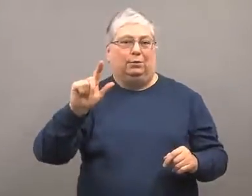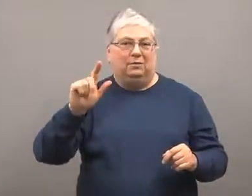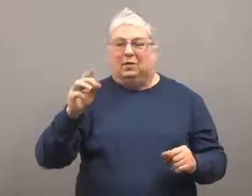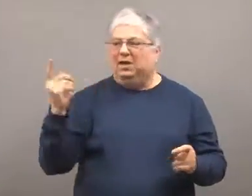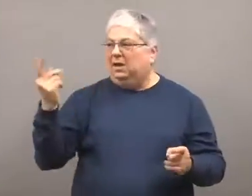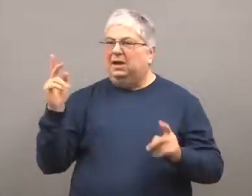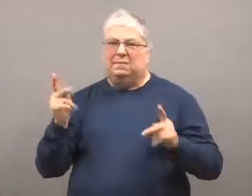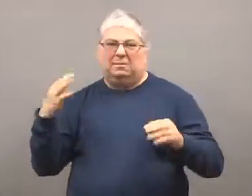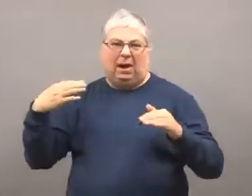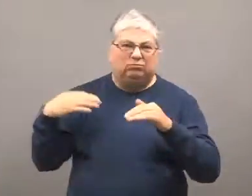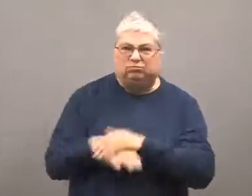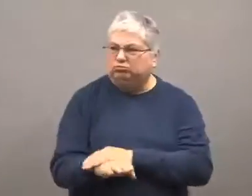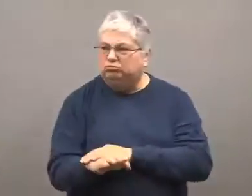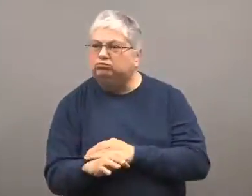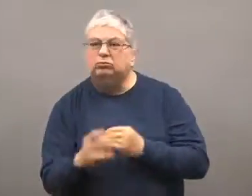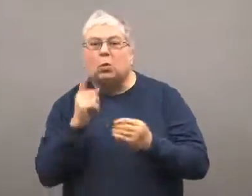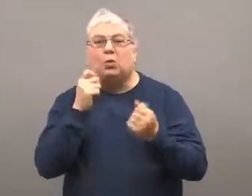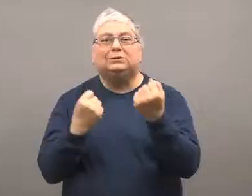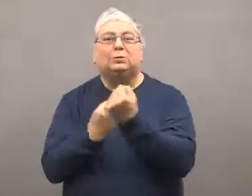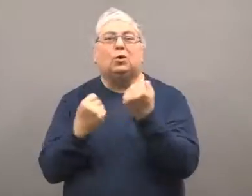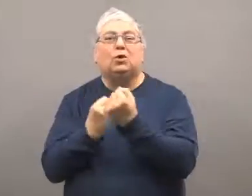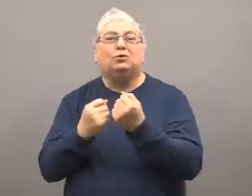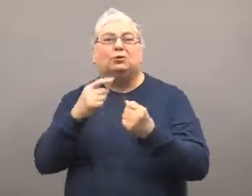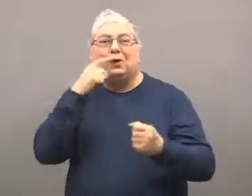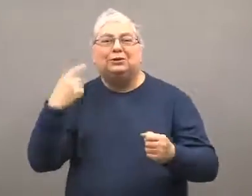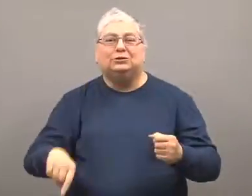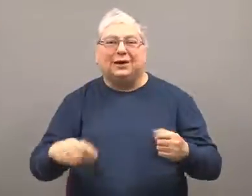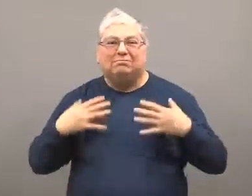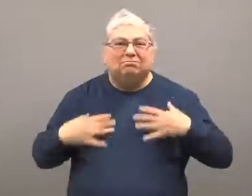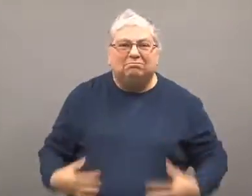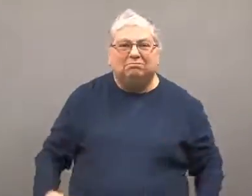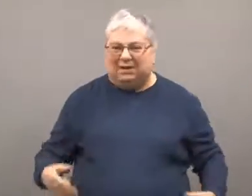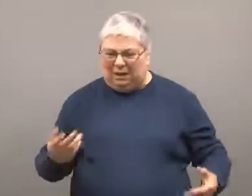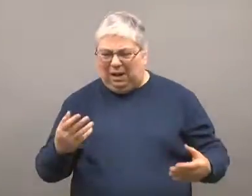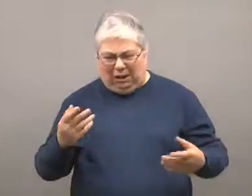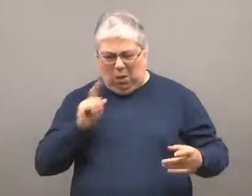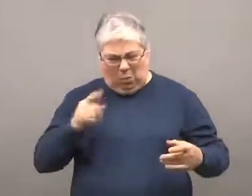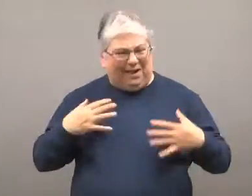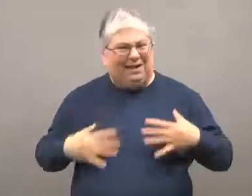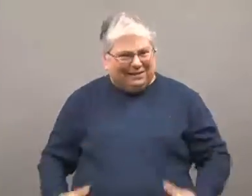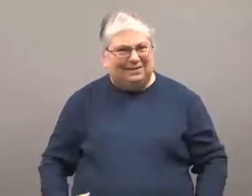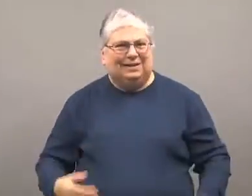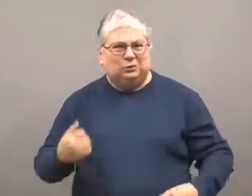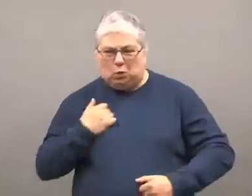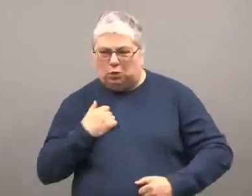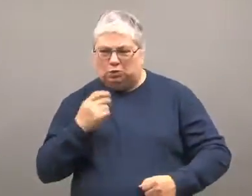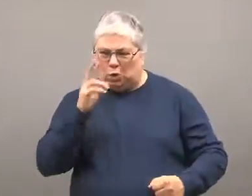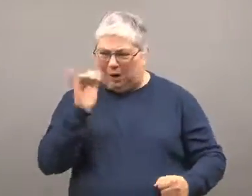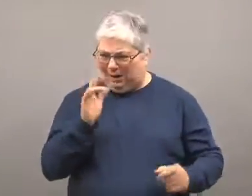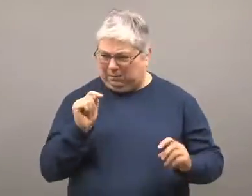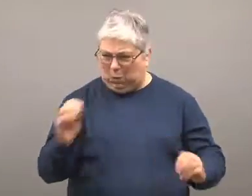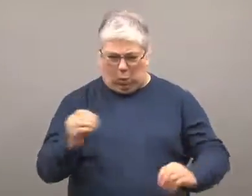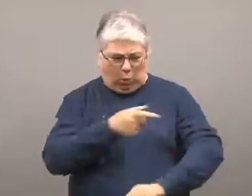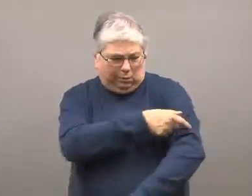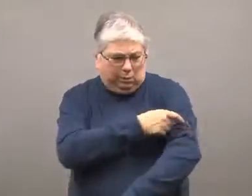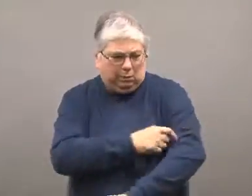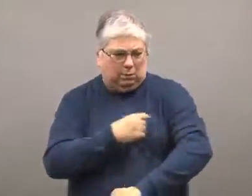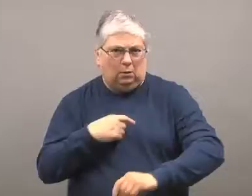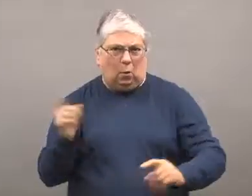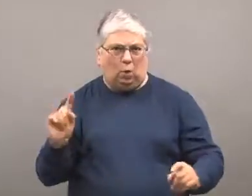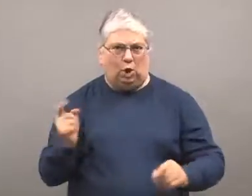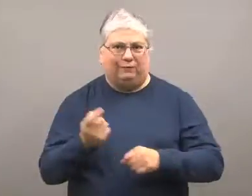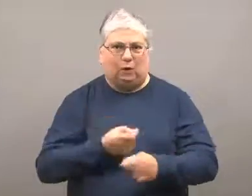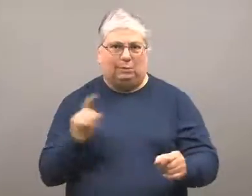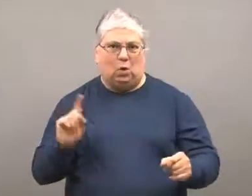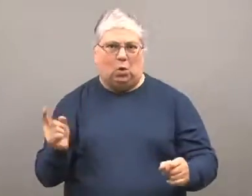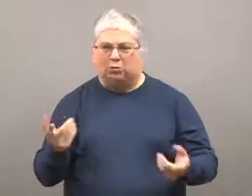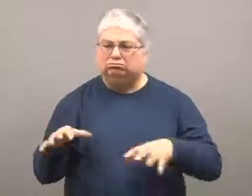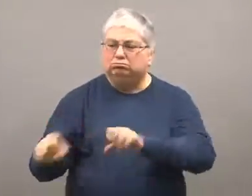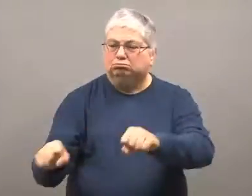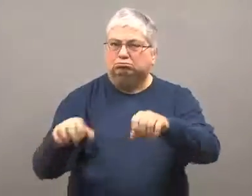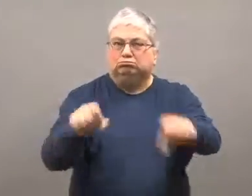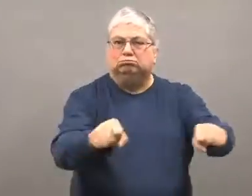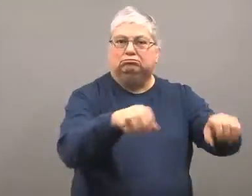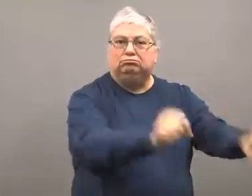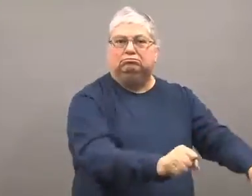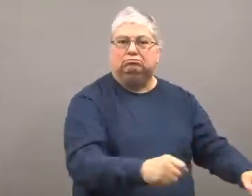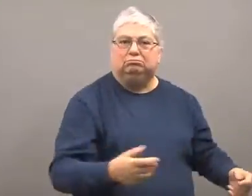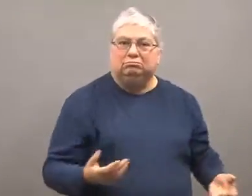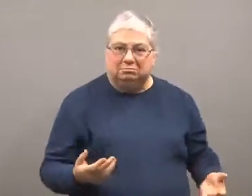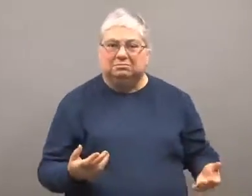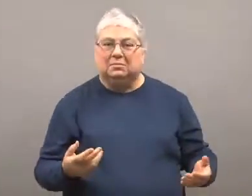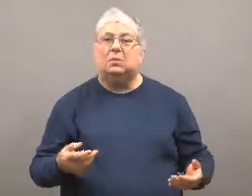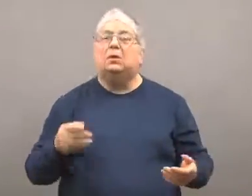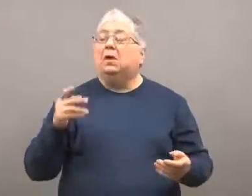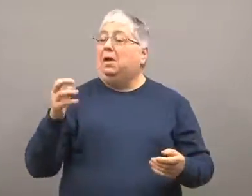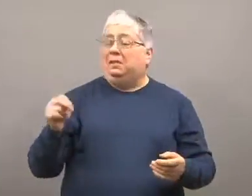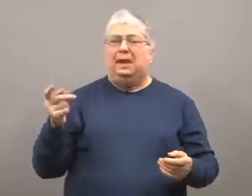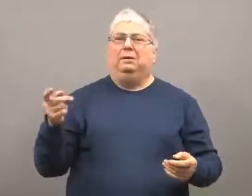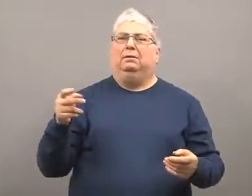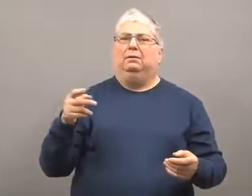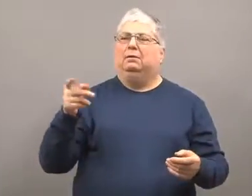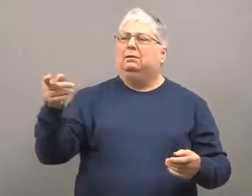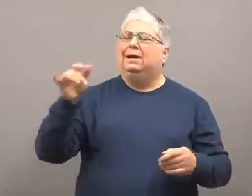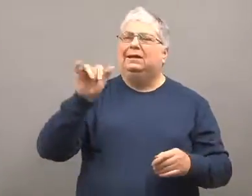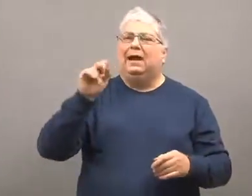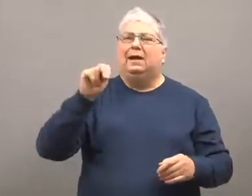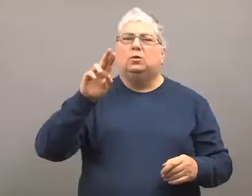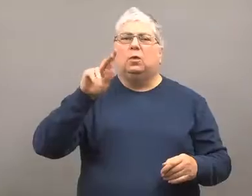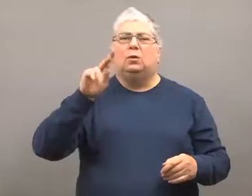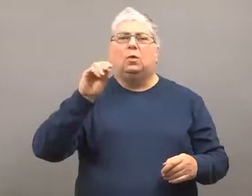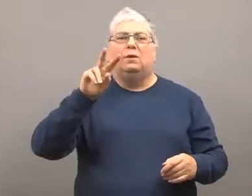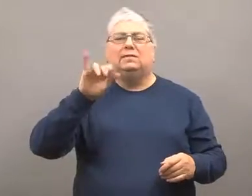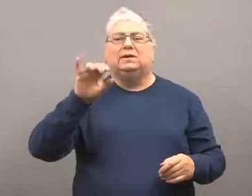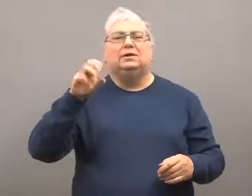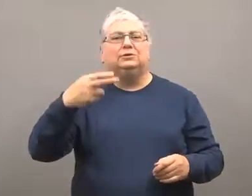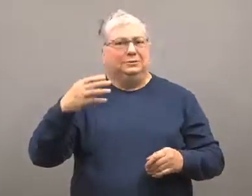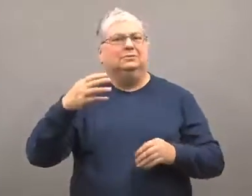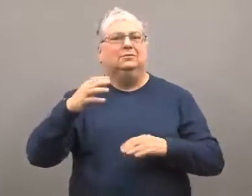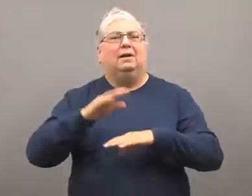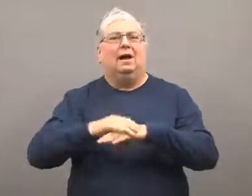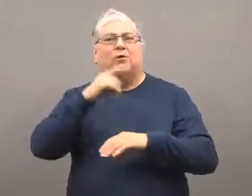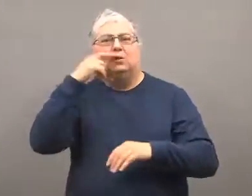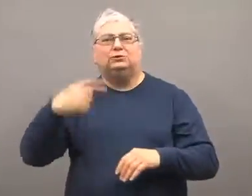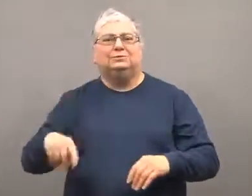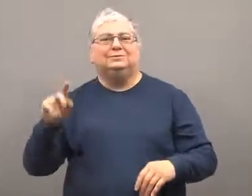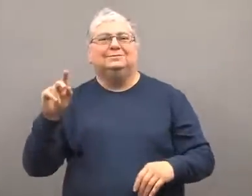pro Russian gunment in unmarked uniforms seized control.